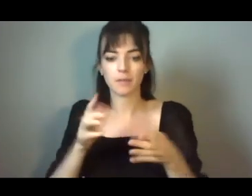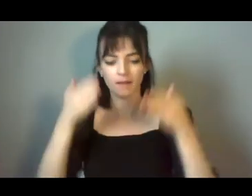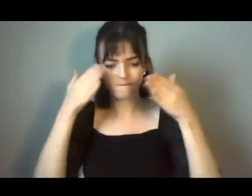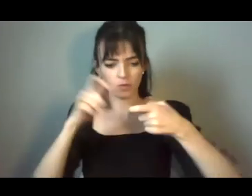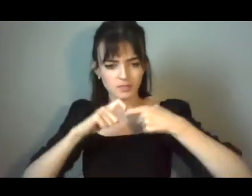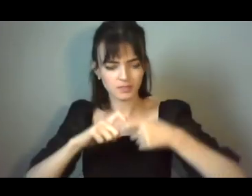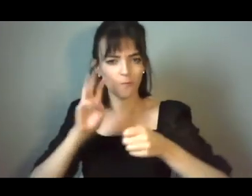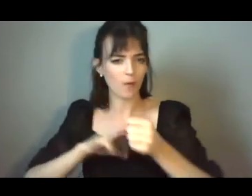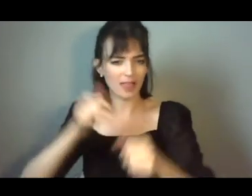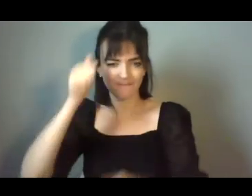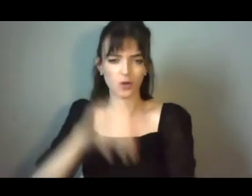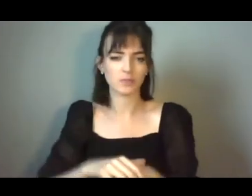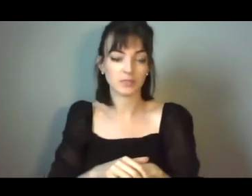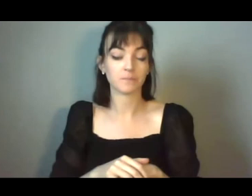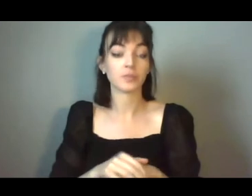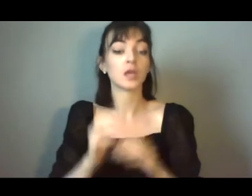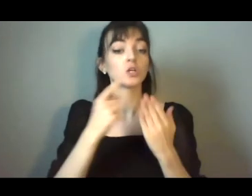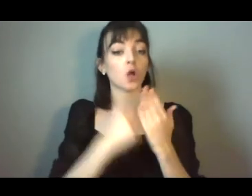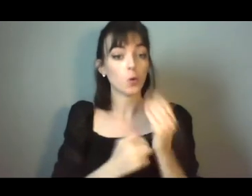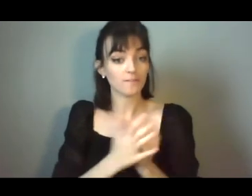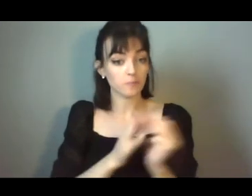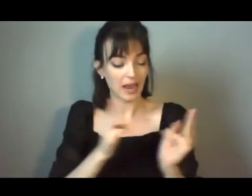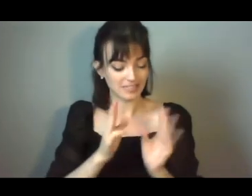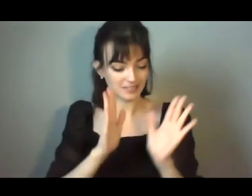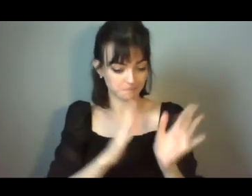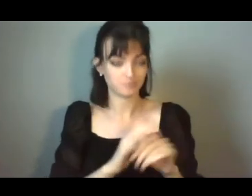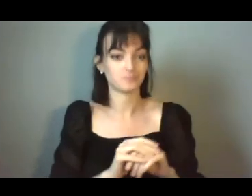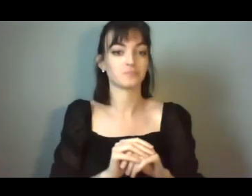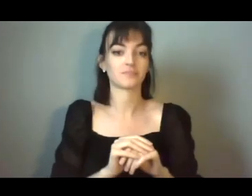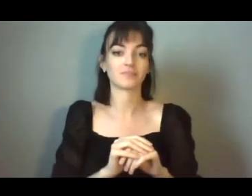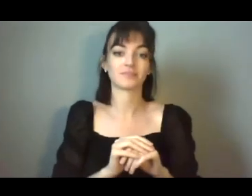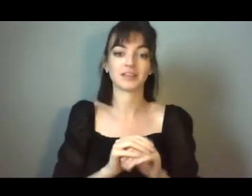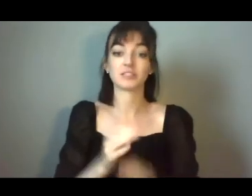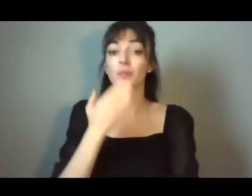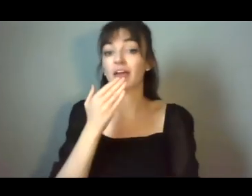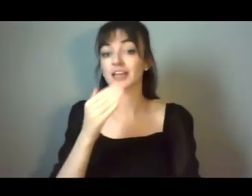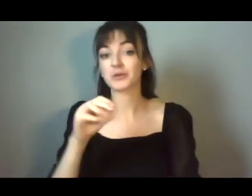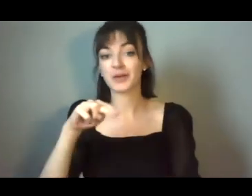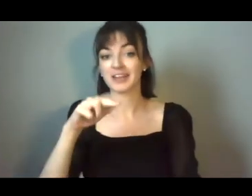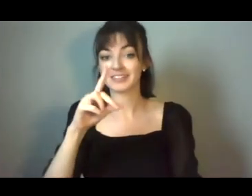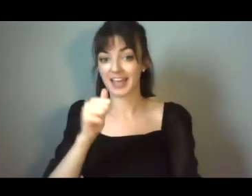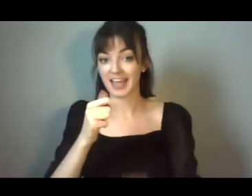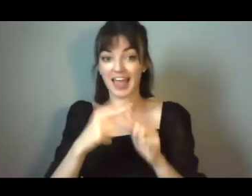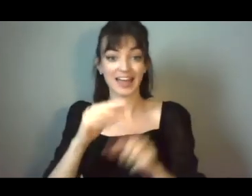Codes of practice, thanks very much to NDA and Caoimhe's group who have been responsible for